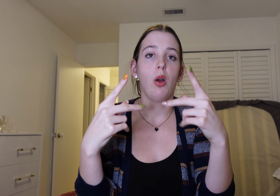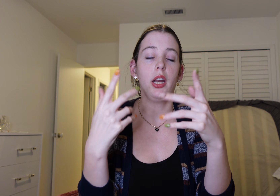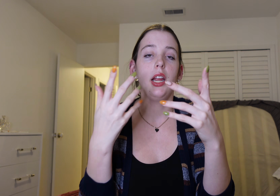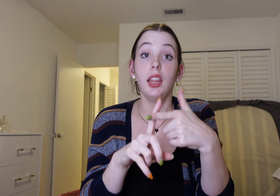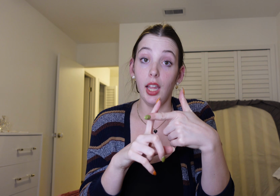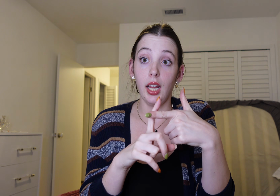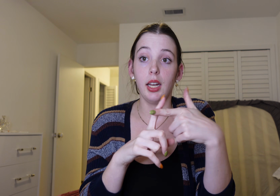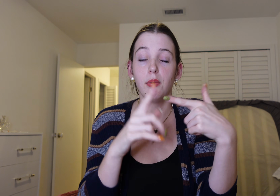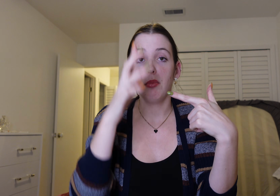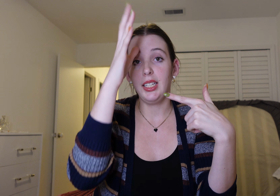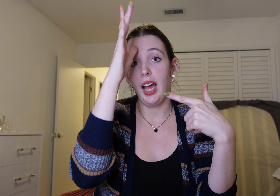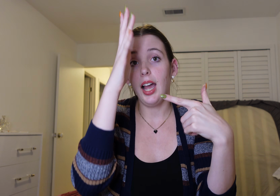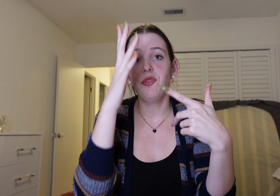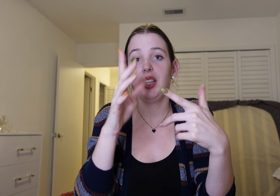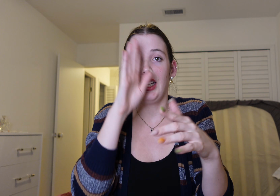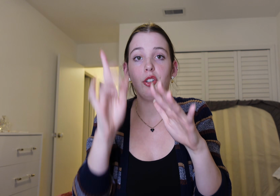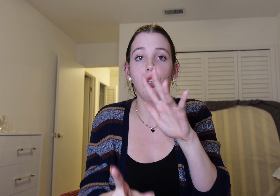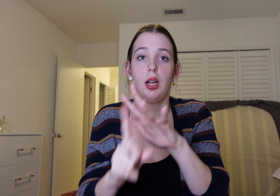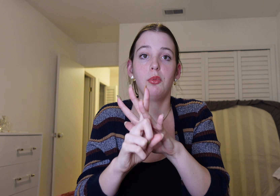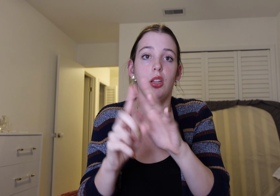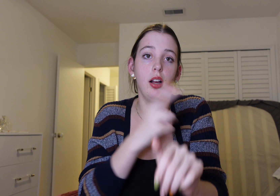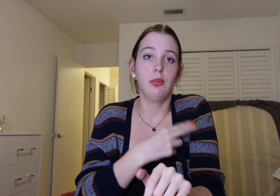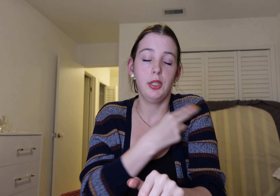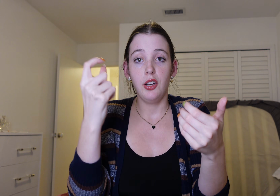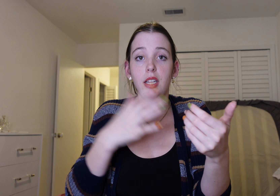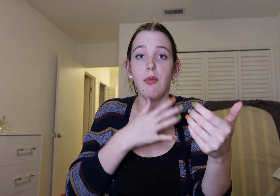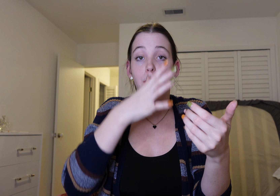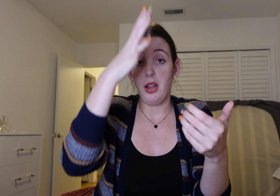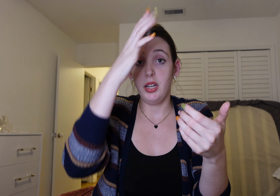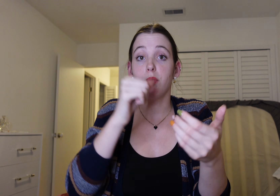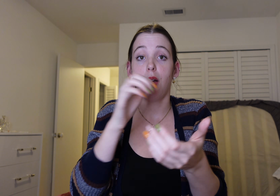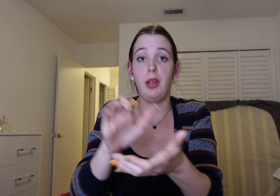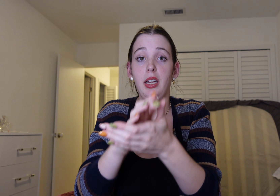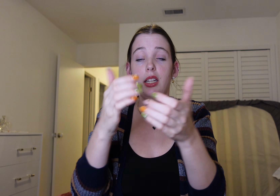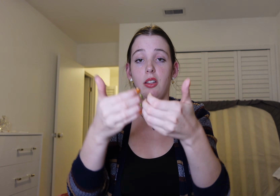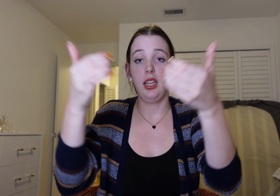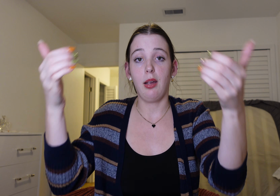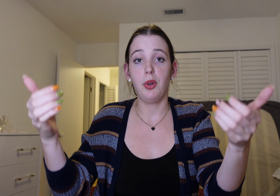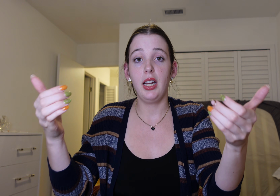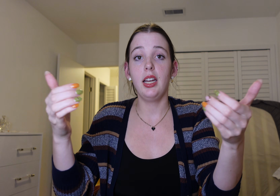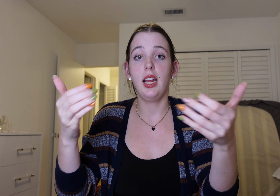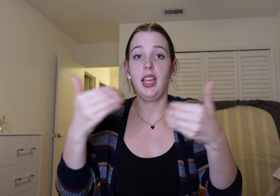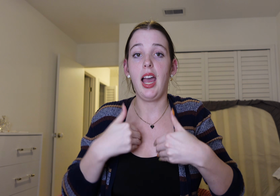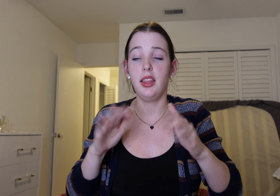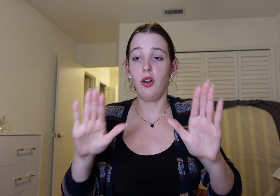partying and then my dad he never showed up to the hospital understand my parents were not married so they separated and they had their